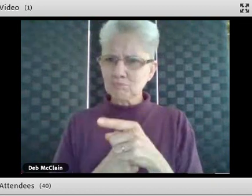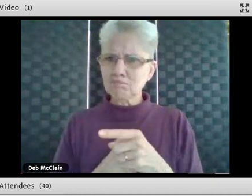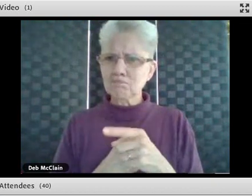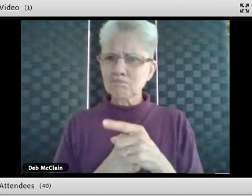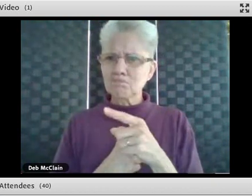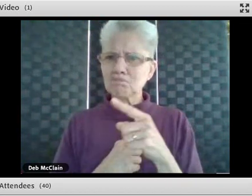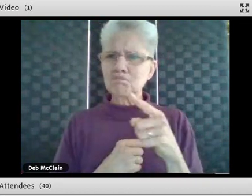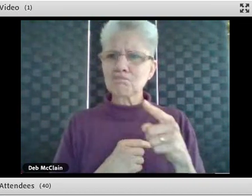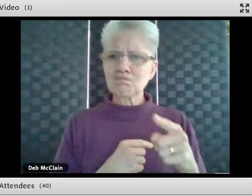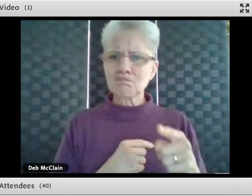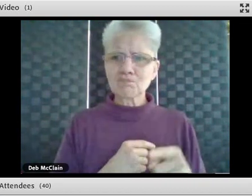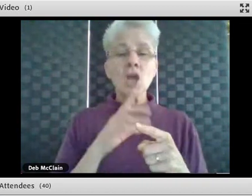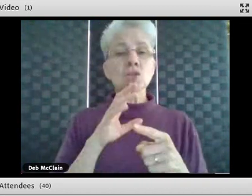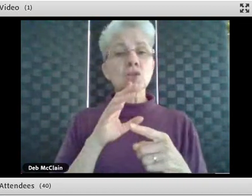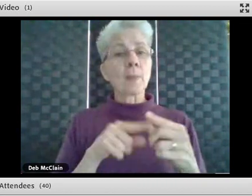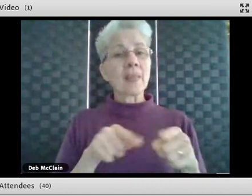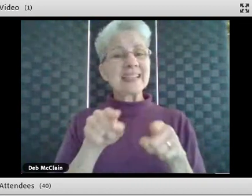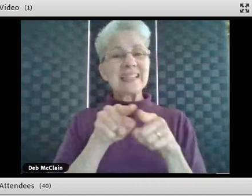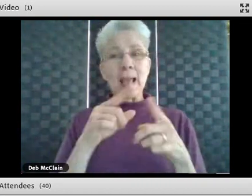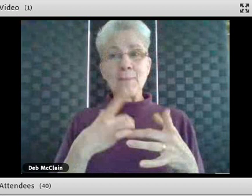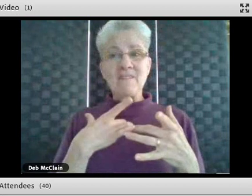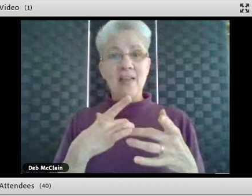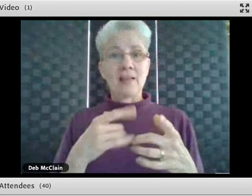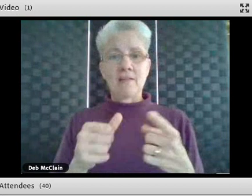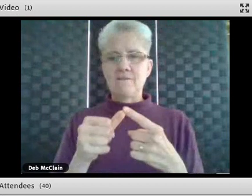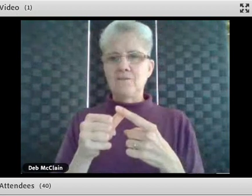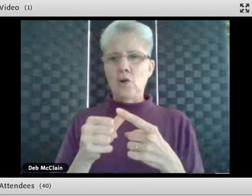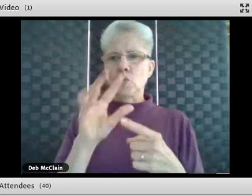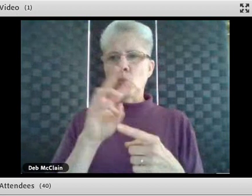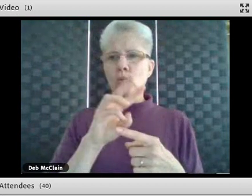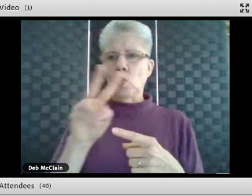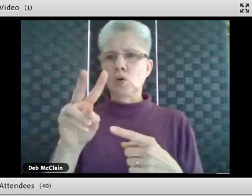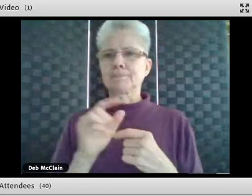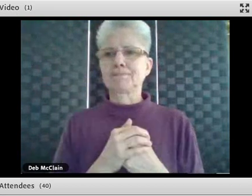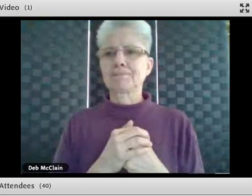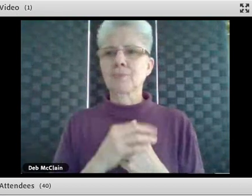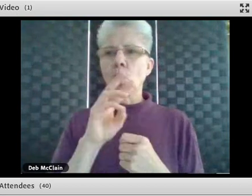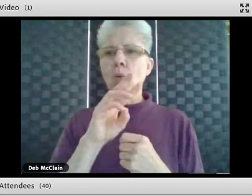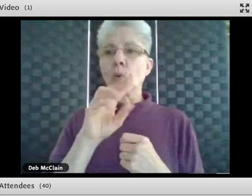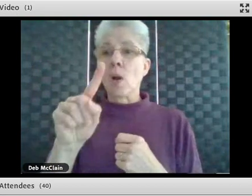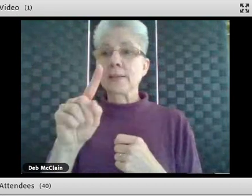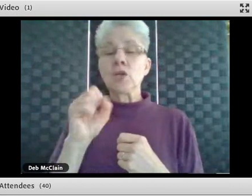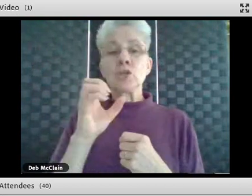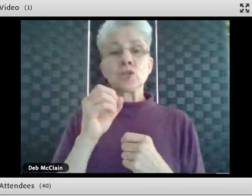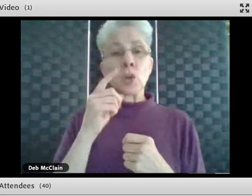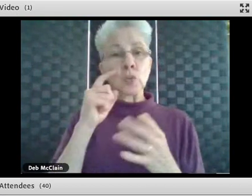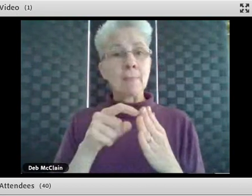refer to the same event, the First World War. So you can imagine that there are plenty of patrons --